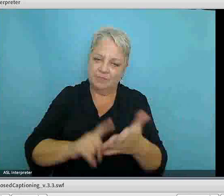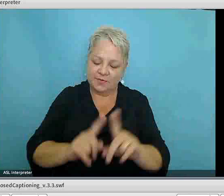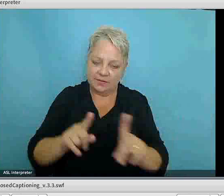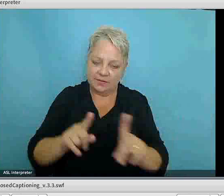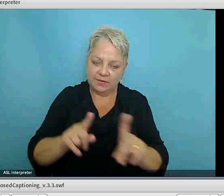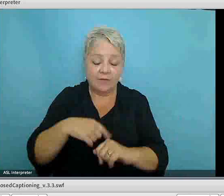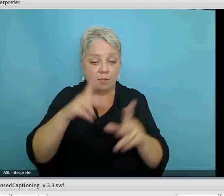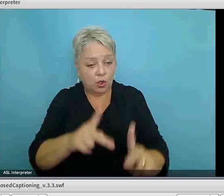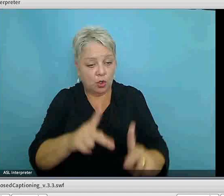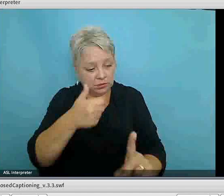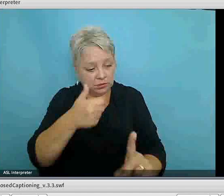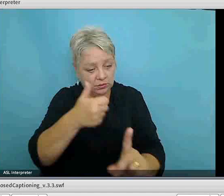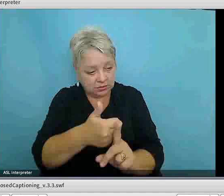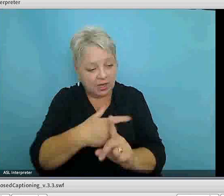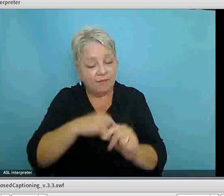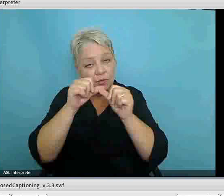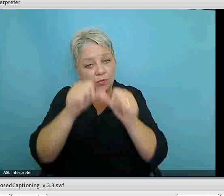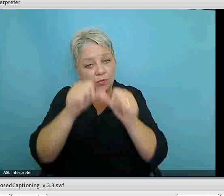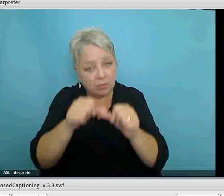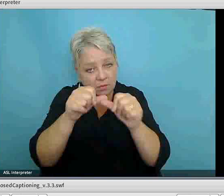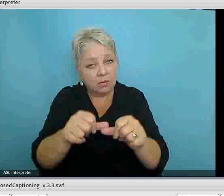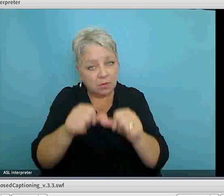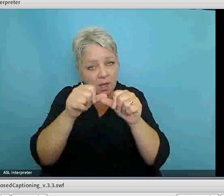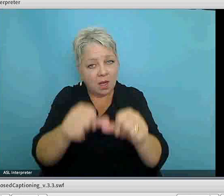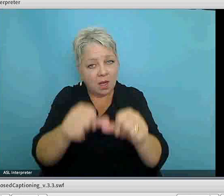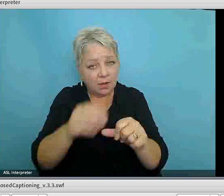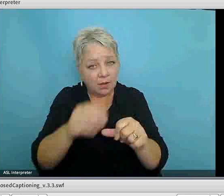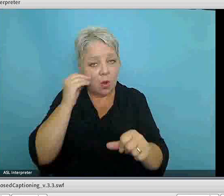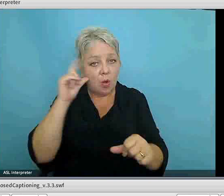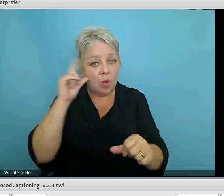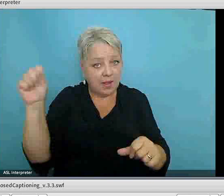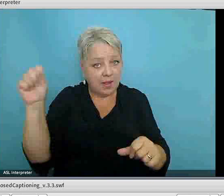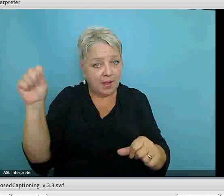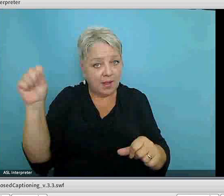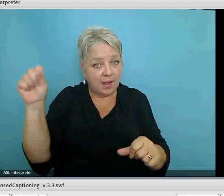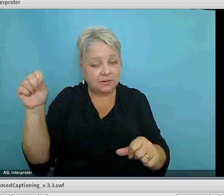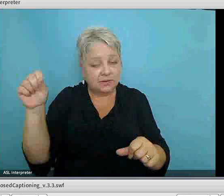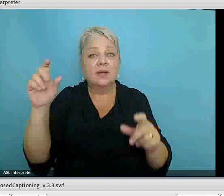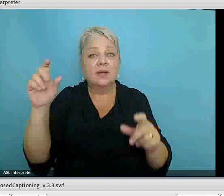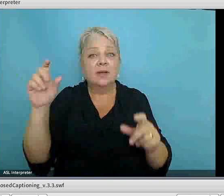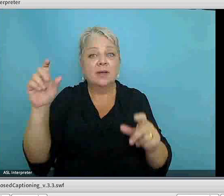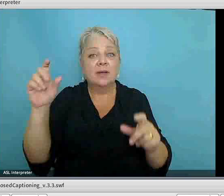a health plan, that at least there's someone out there reaching out to them and providing